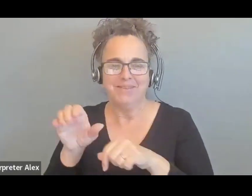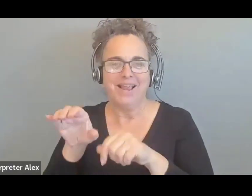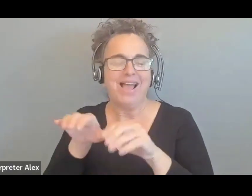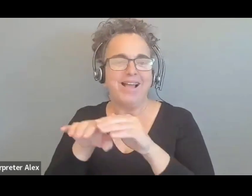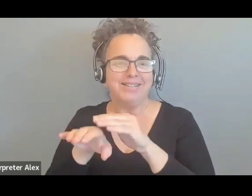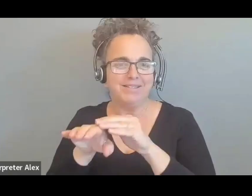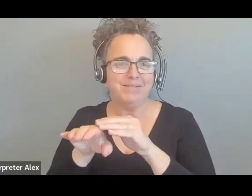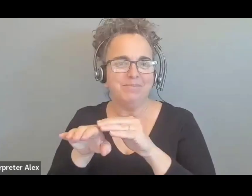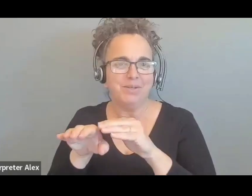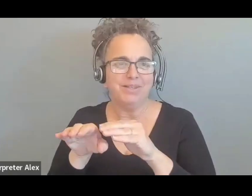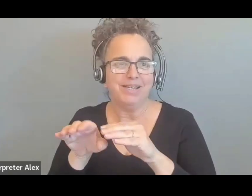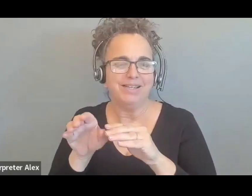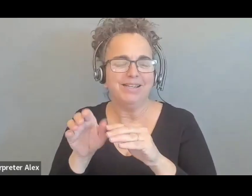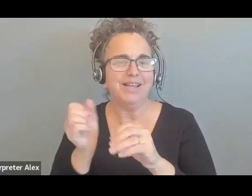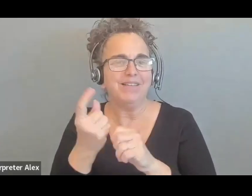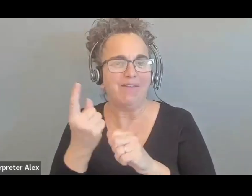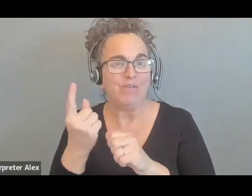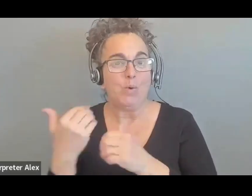as everyone's responsibility.